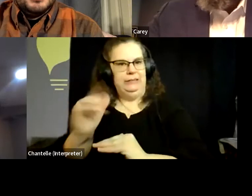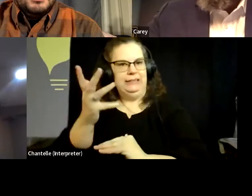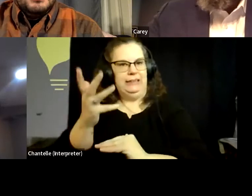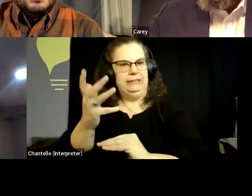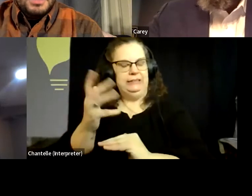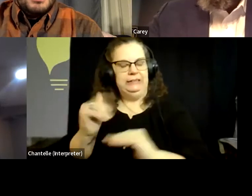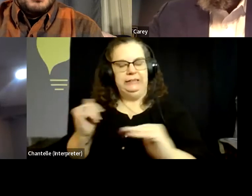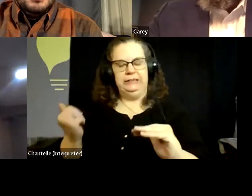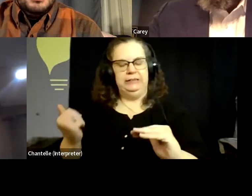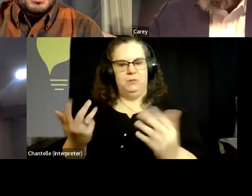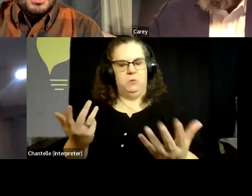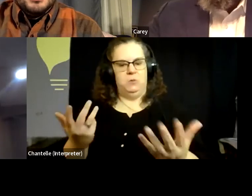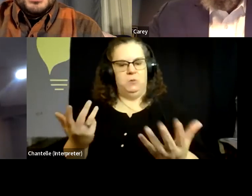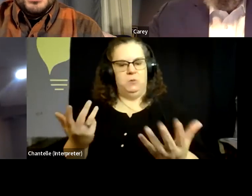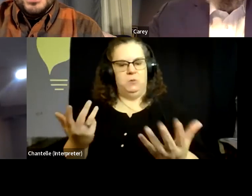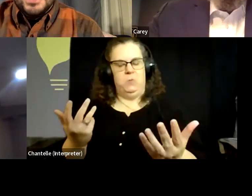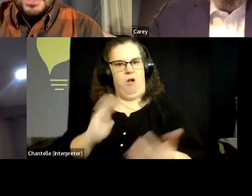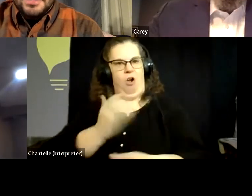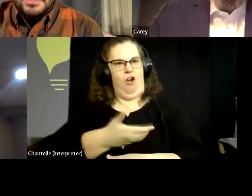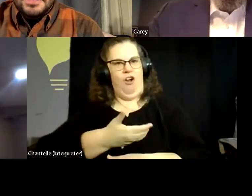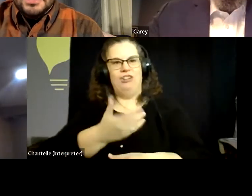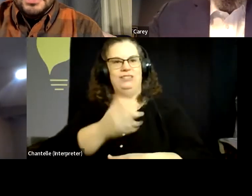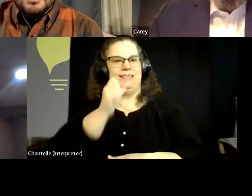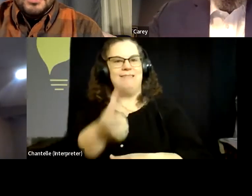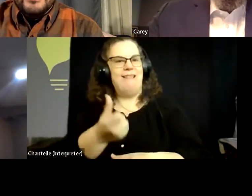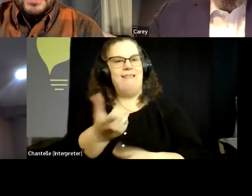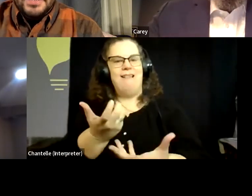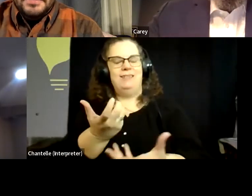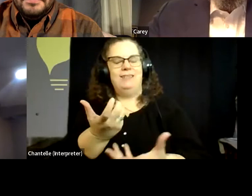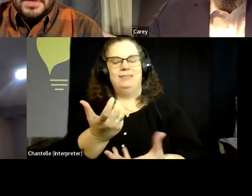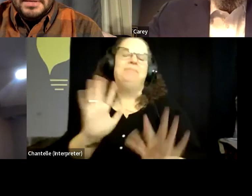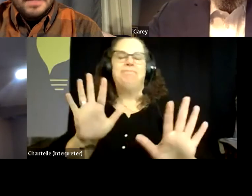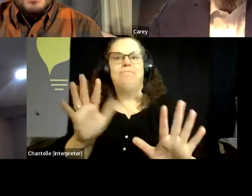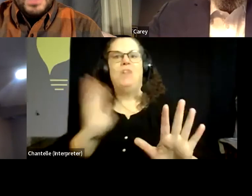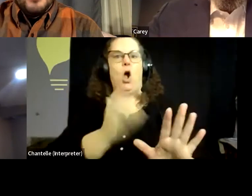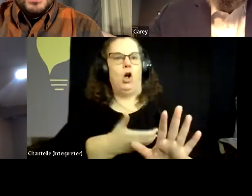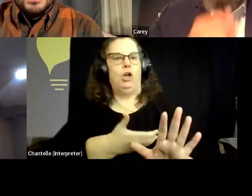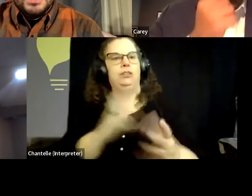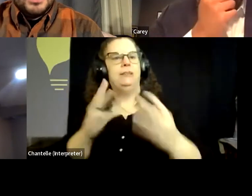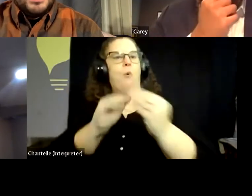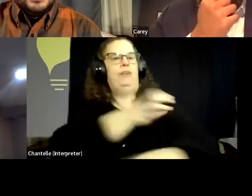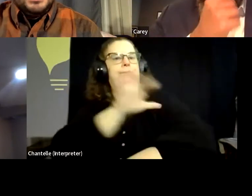, ours is more of an empowerment than trying to teach them